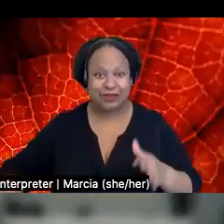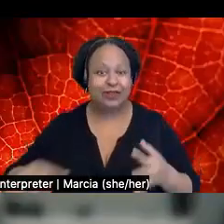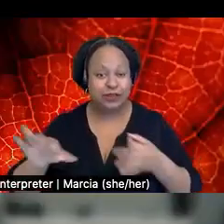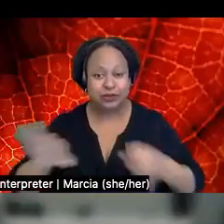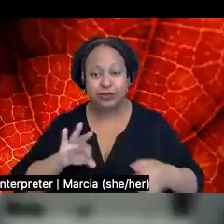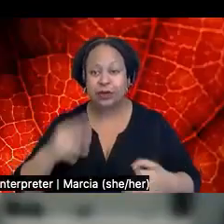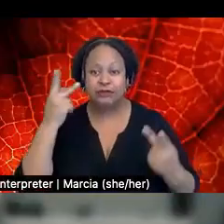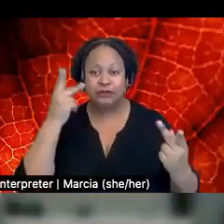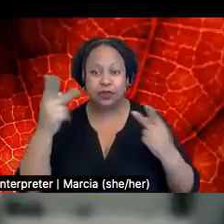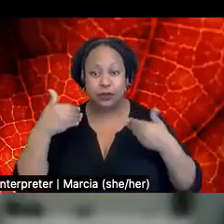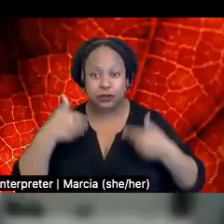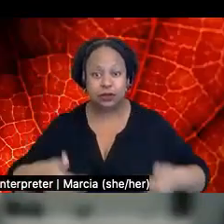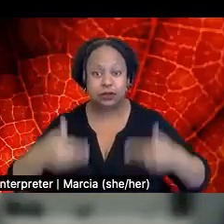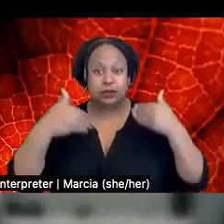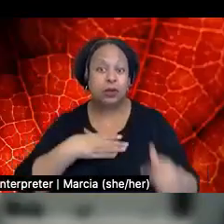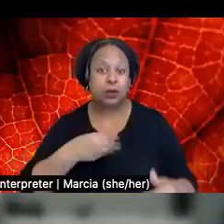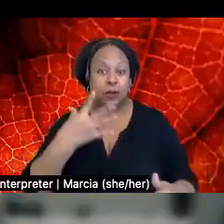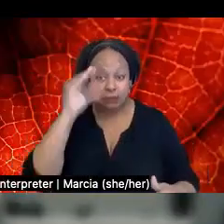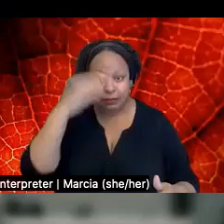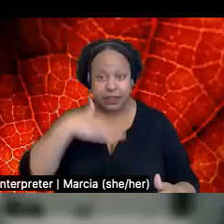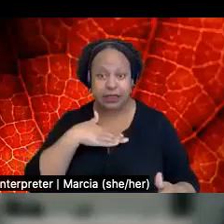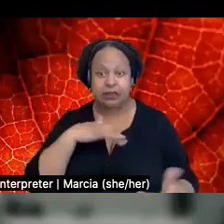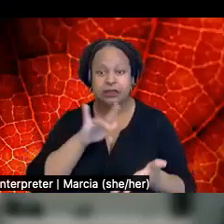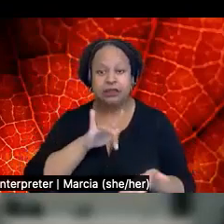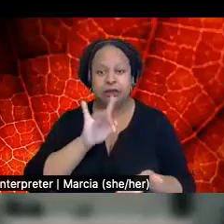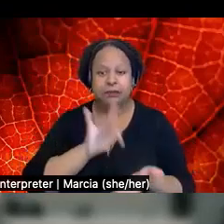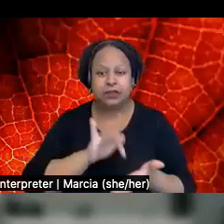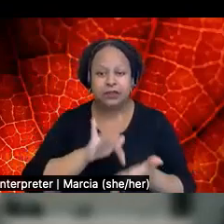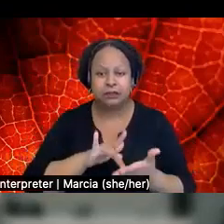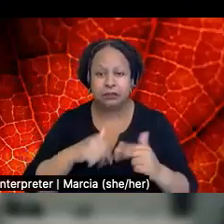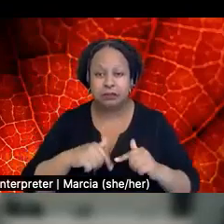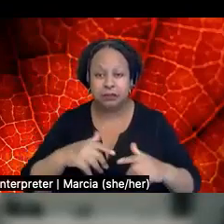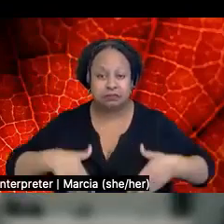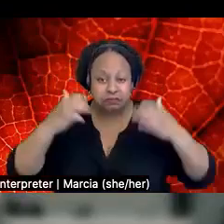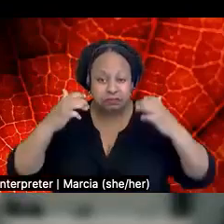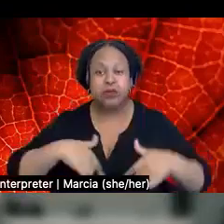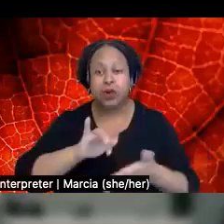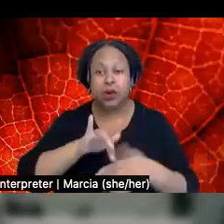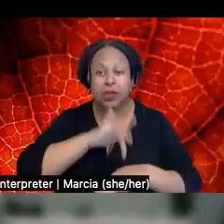I'm a white male, medium built, early 60s with short white hair and glasses.